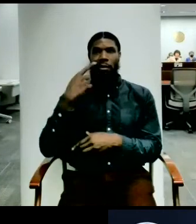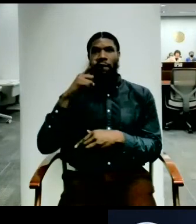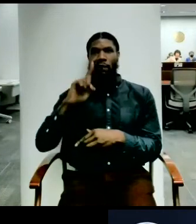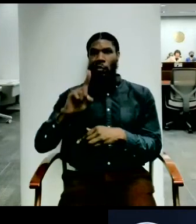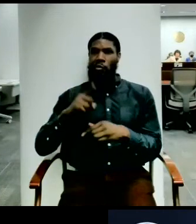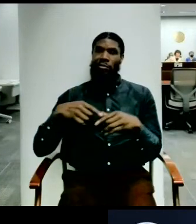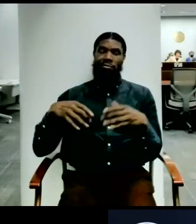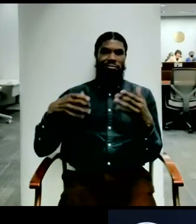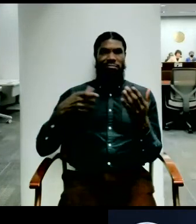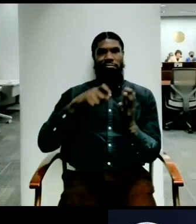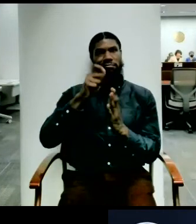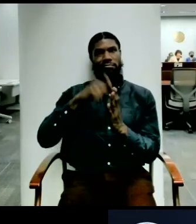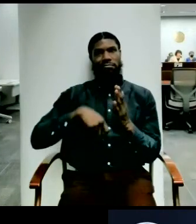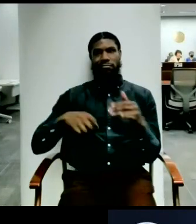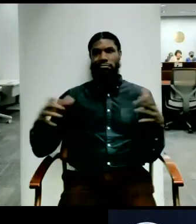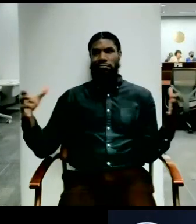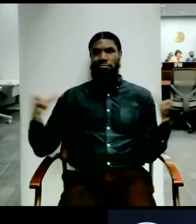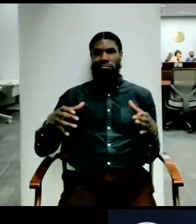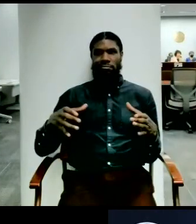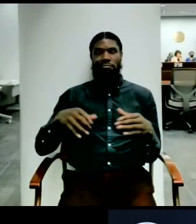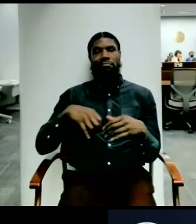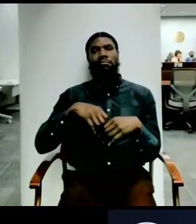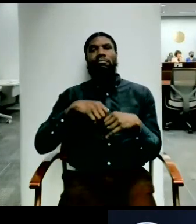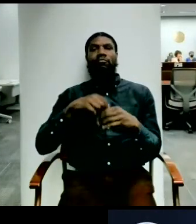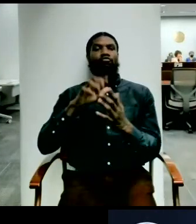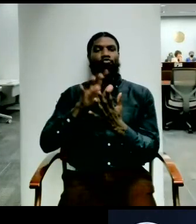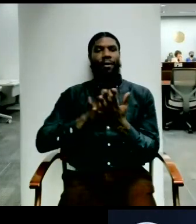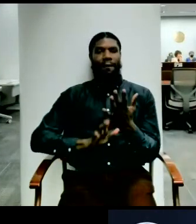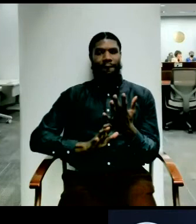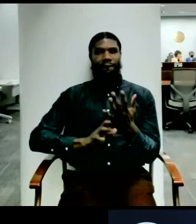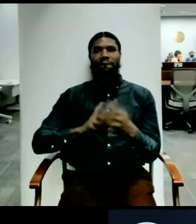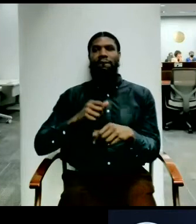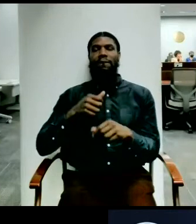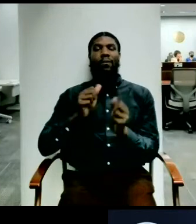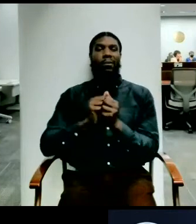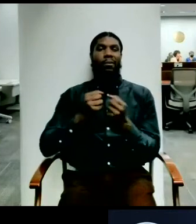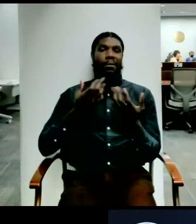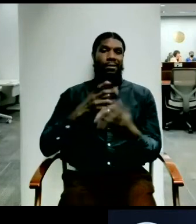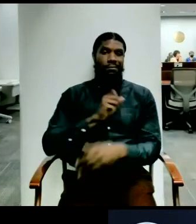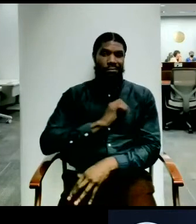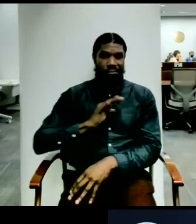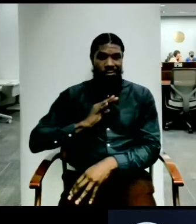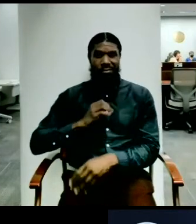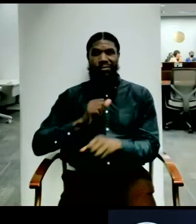included in that as well as a number of our career staff experts across the agency.